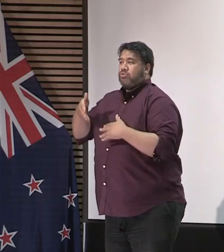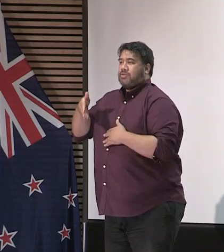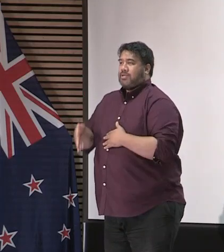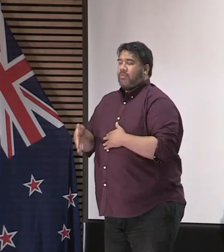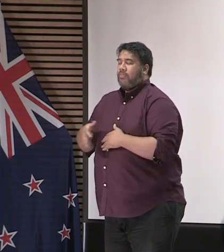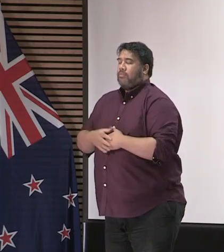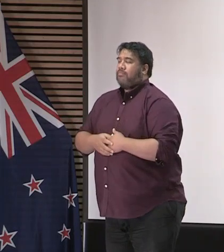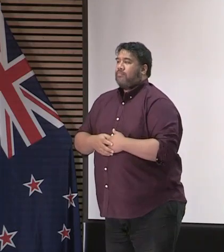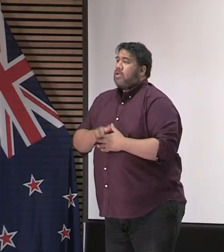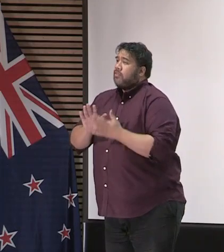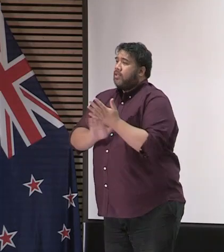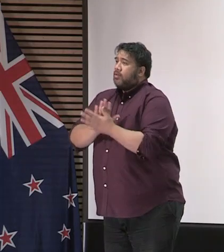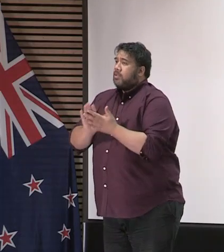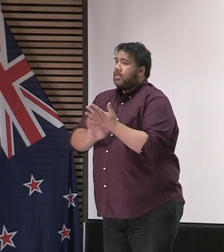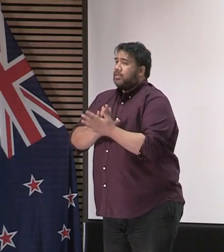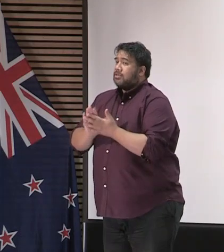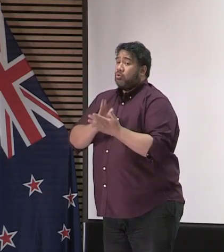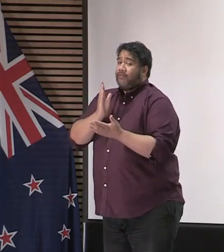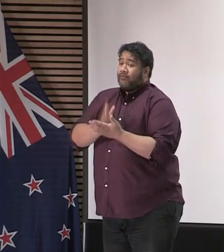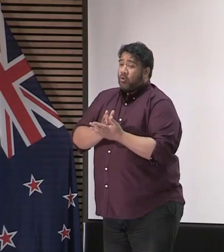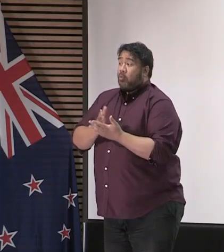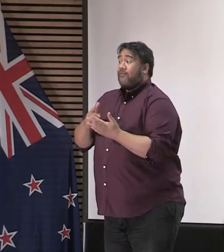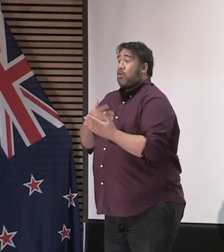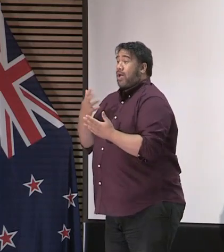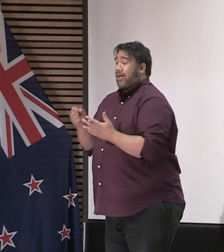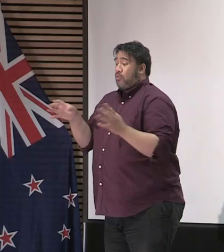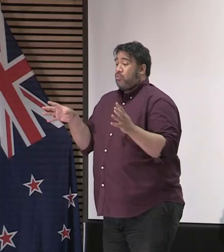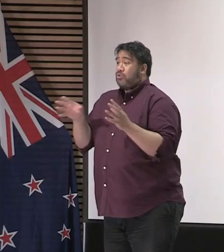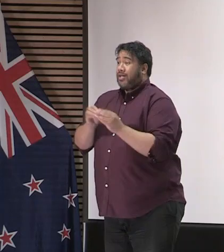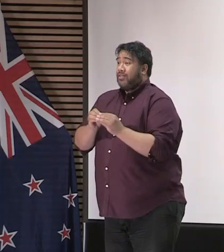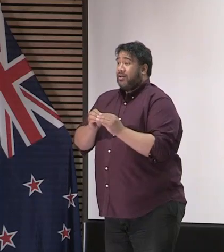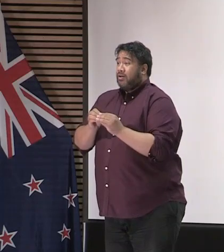Canterbury, is currently under investigation. So the new